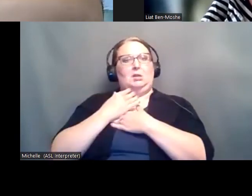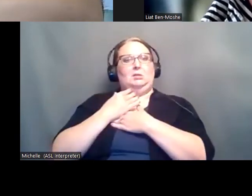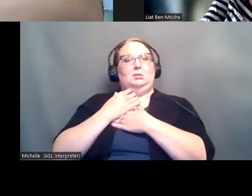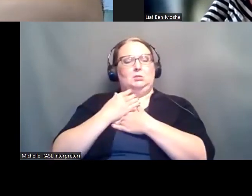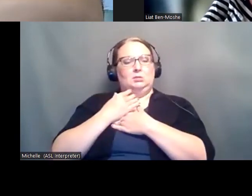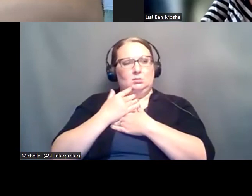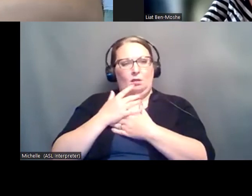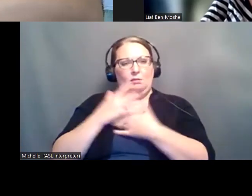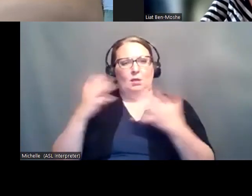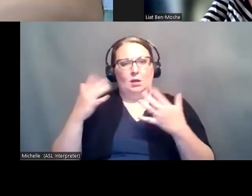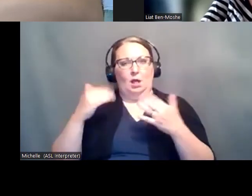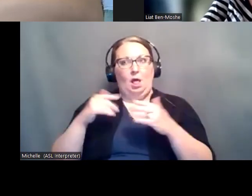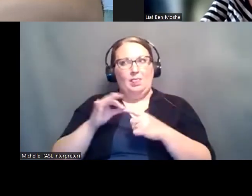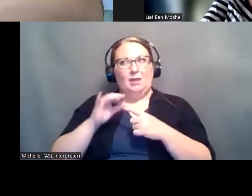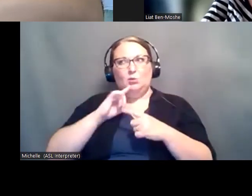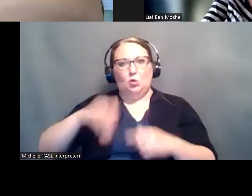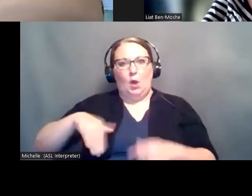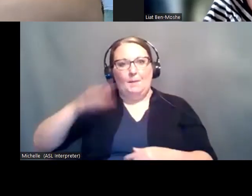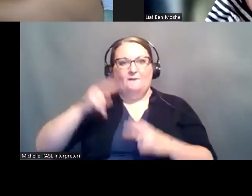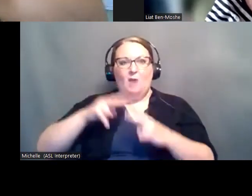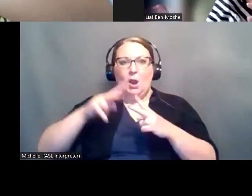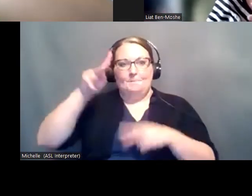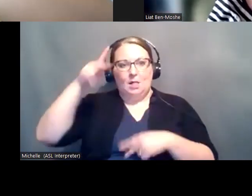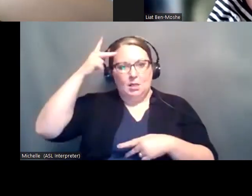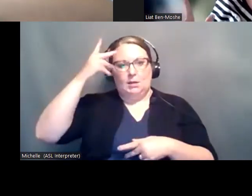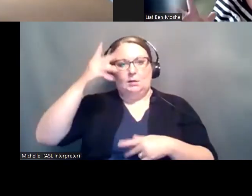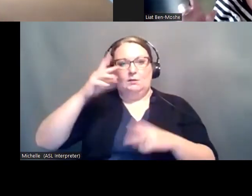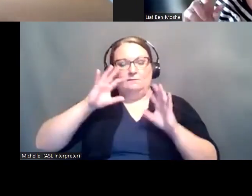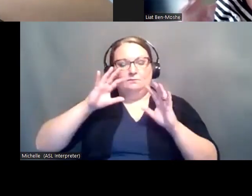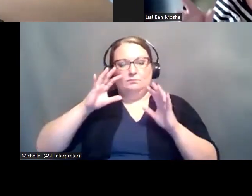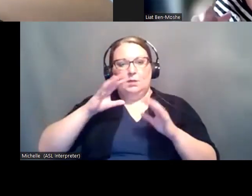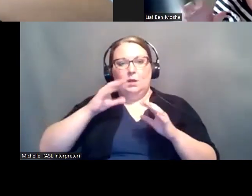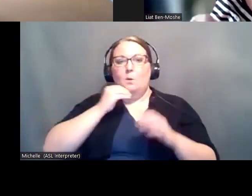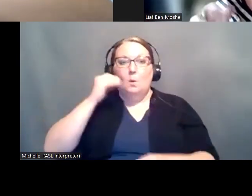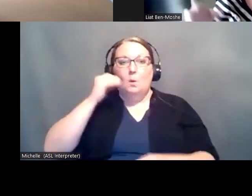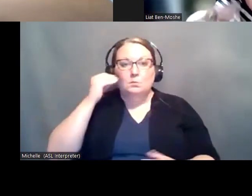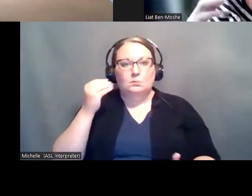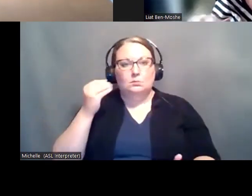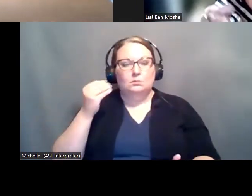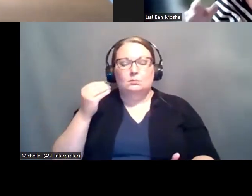unless we grew up in a very political household. And I don't mean political as in, by the way,